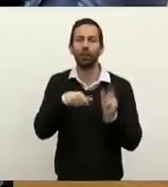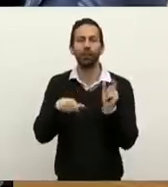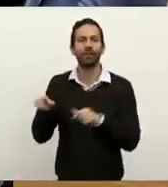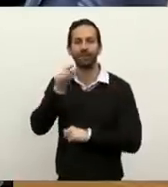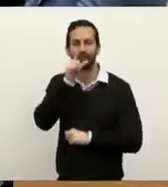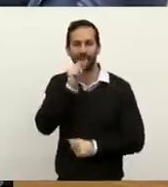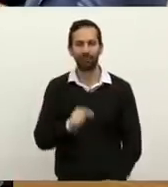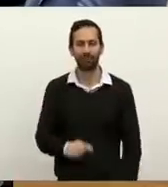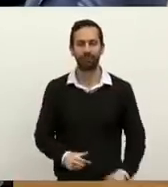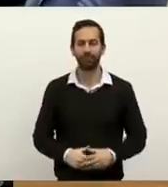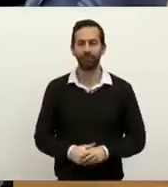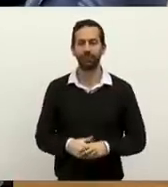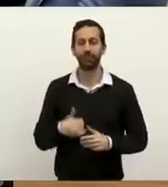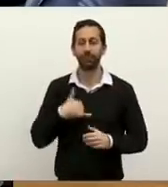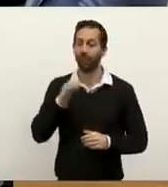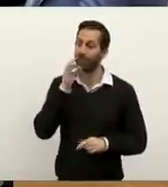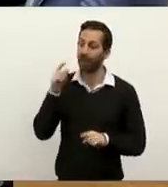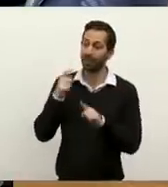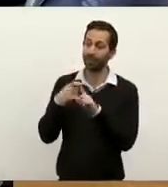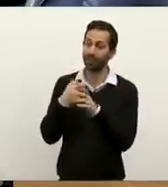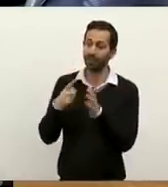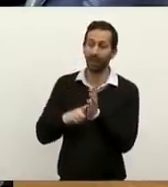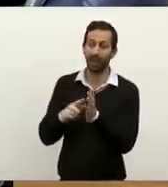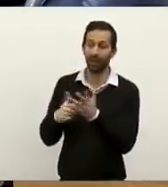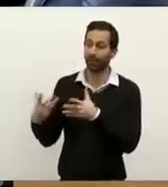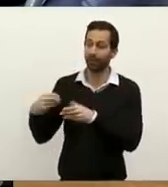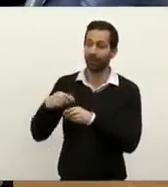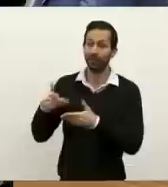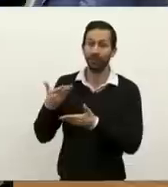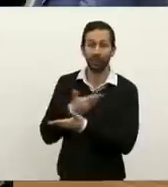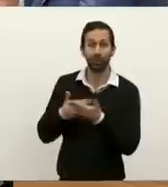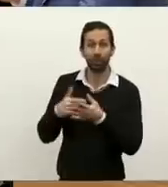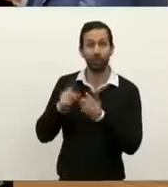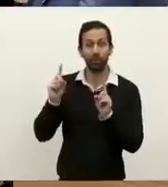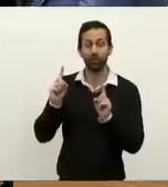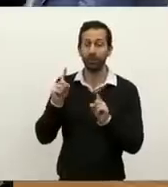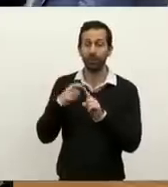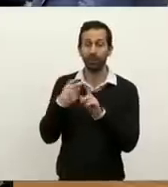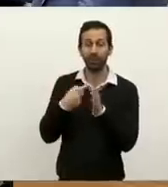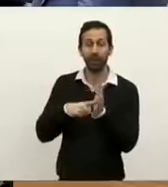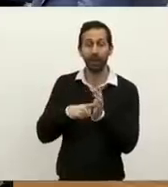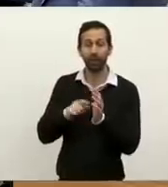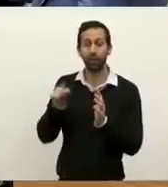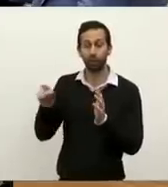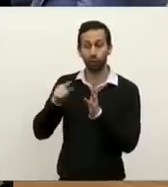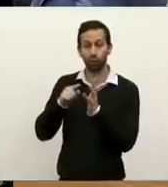I might bring Carl into the discussion at this point. Carl, you're a user of AT,